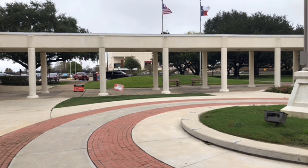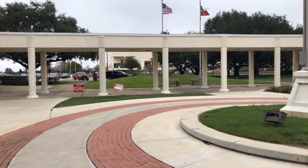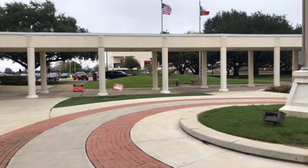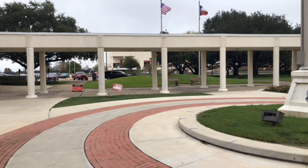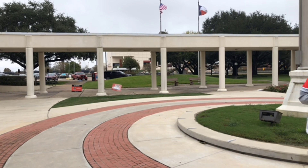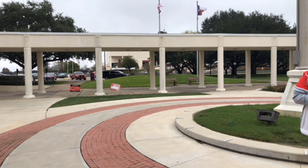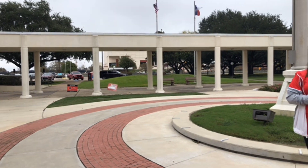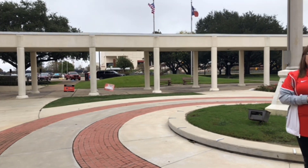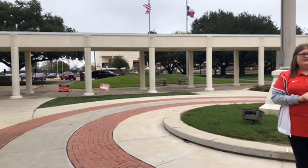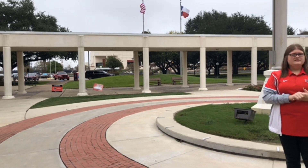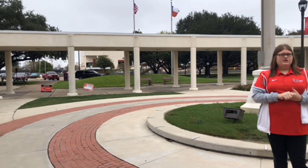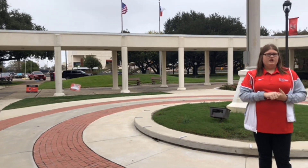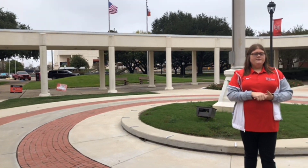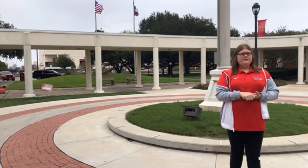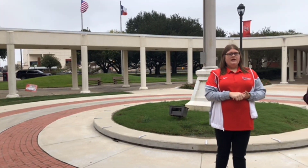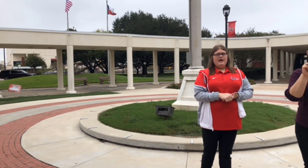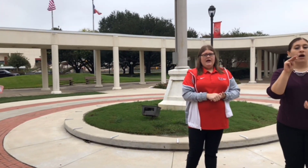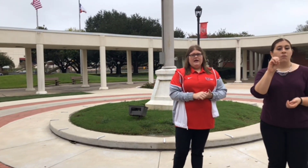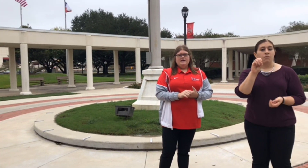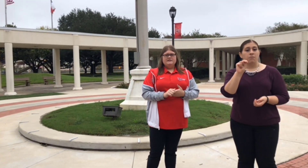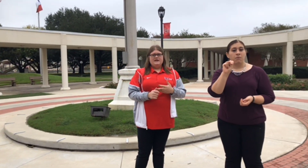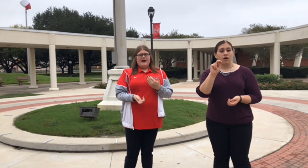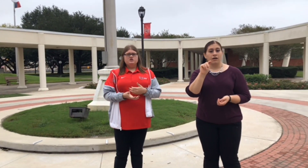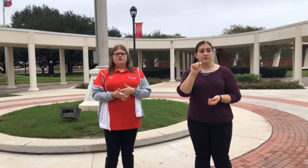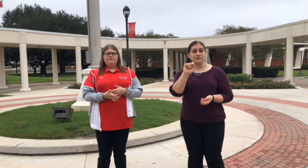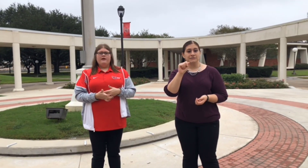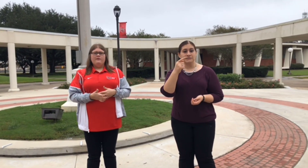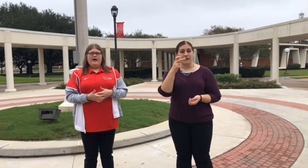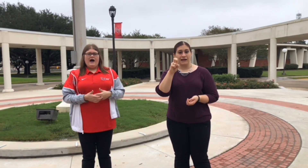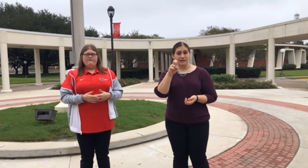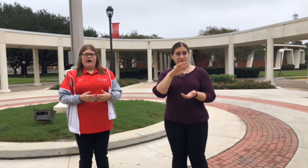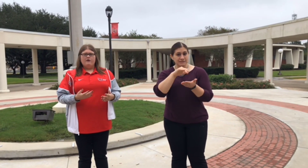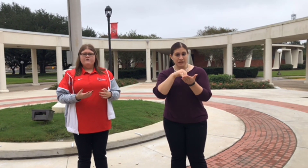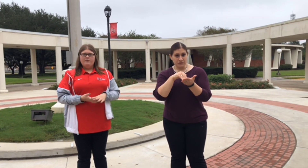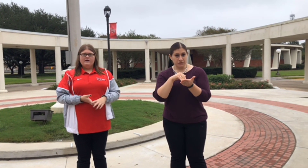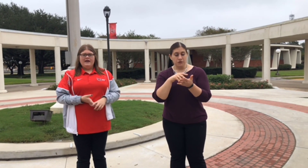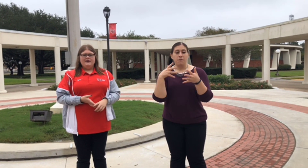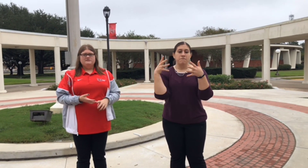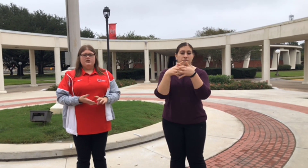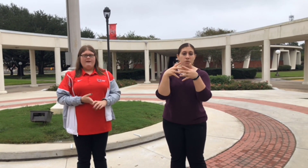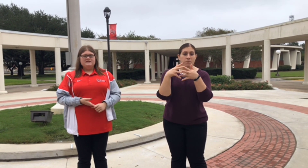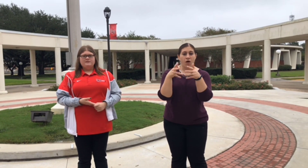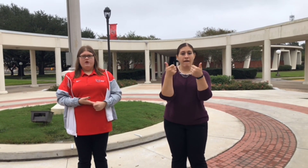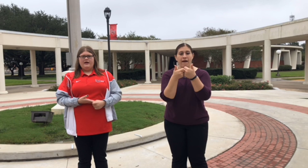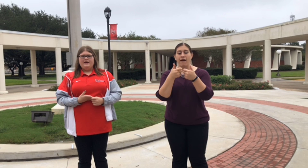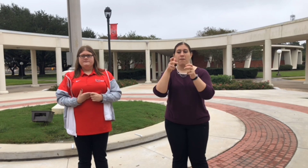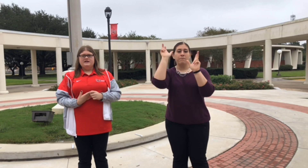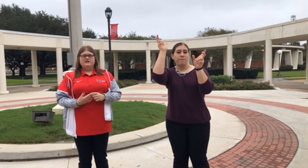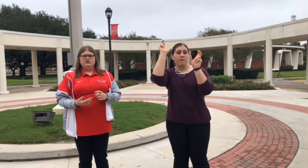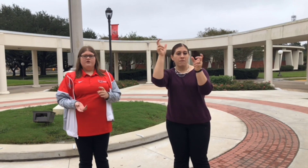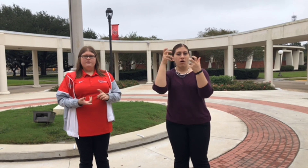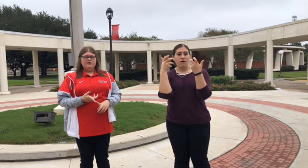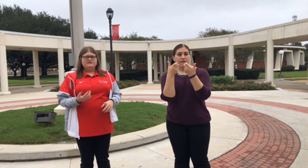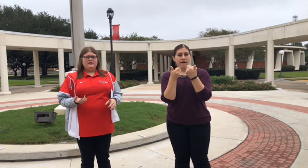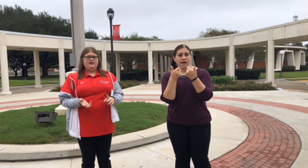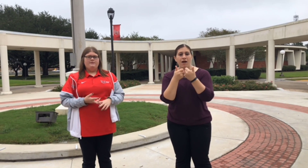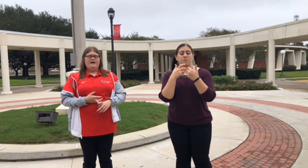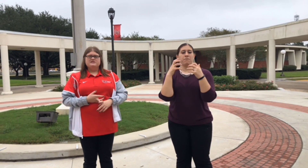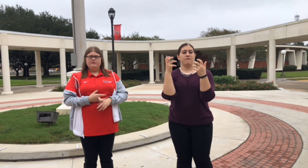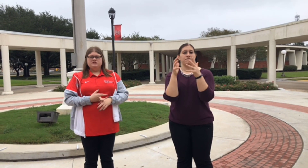Our Montaigne Center is where we have our basketball games. It is our basketball gym and